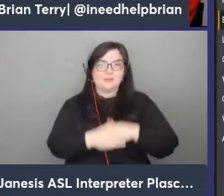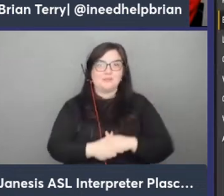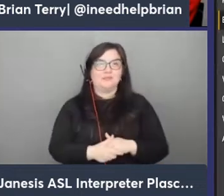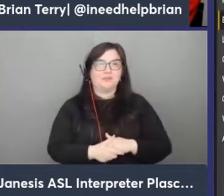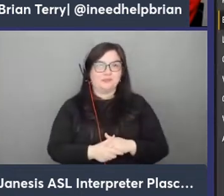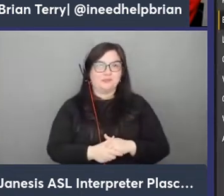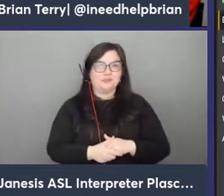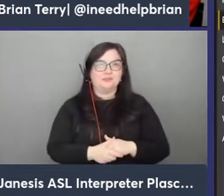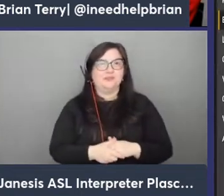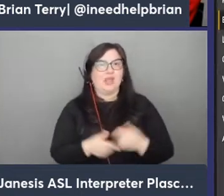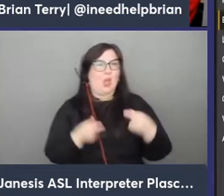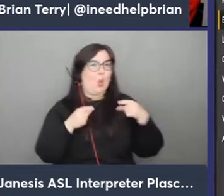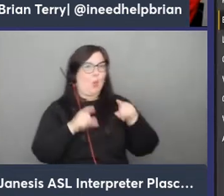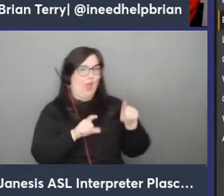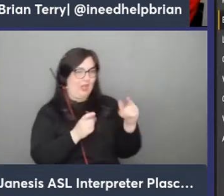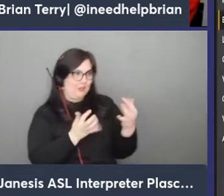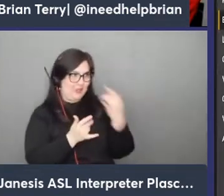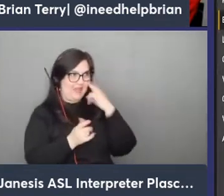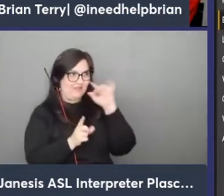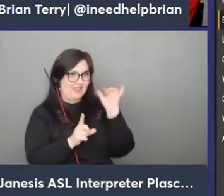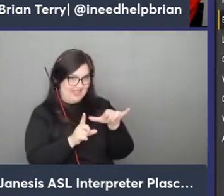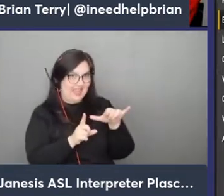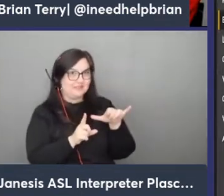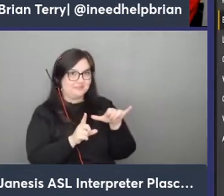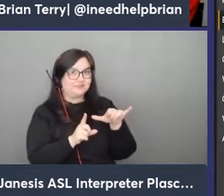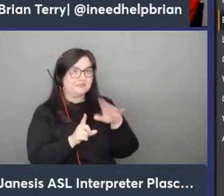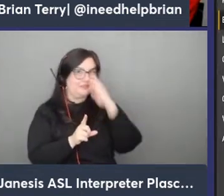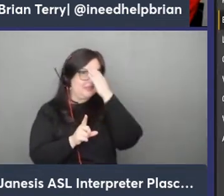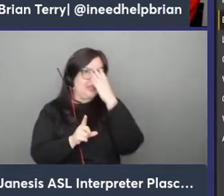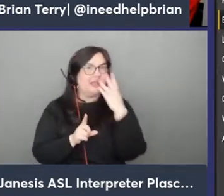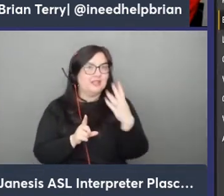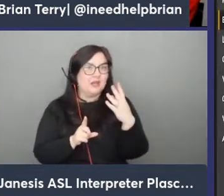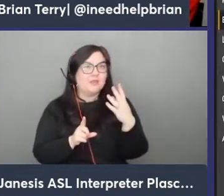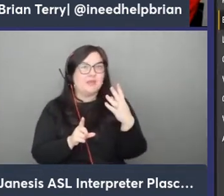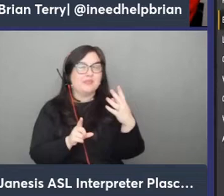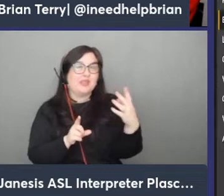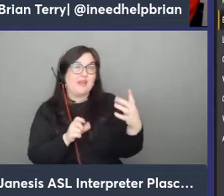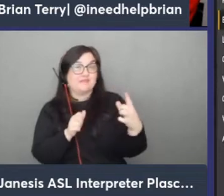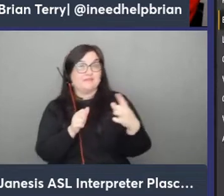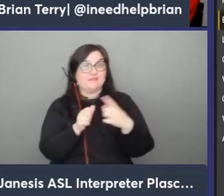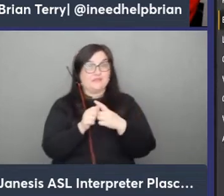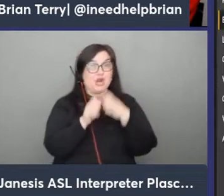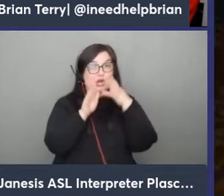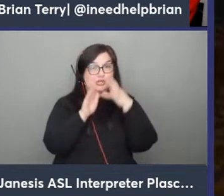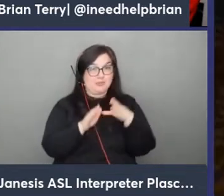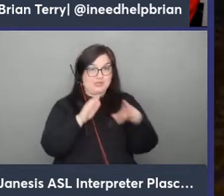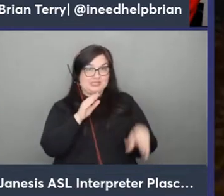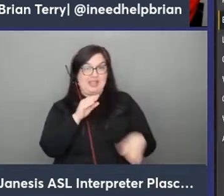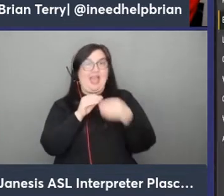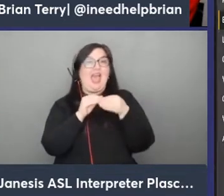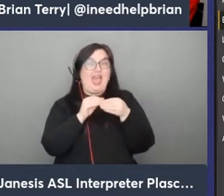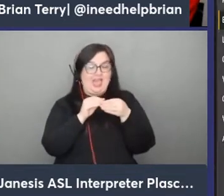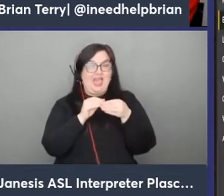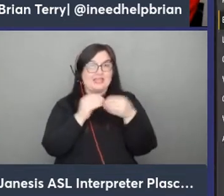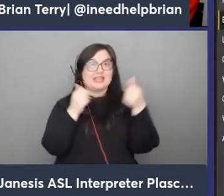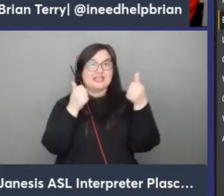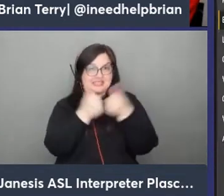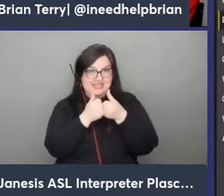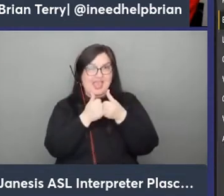And while we wait for that, the first person that adds, you know, game state saving into their game,